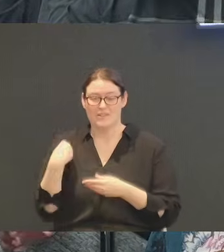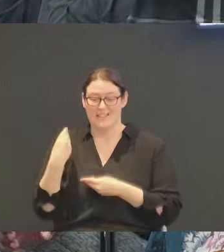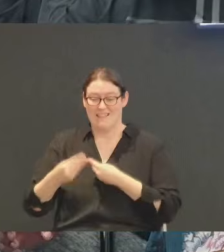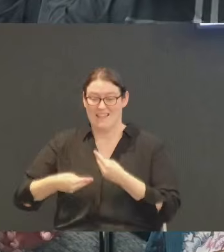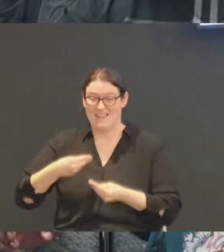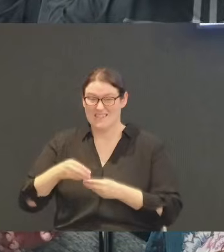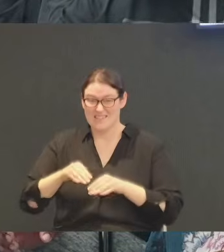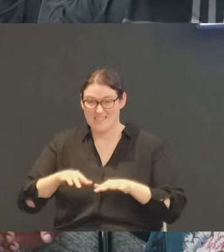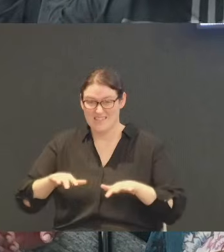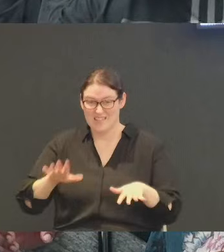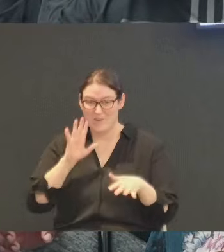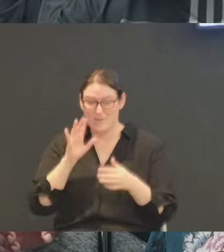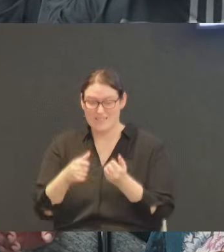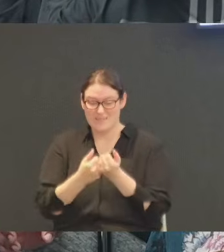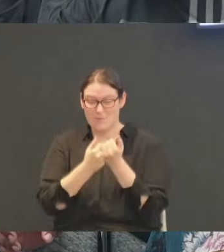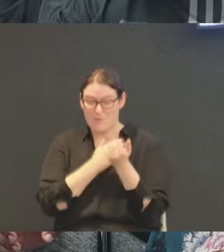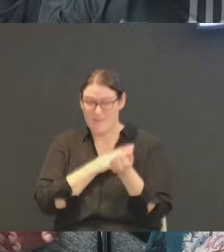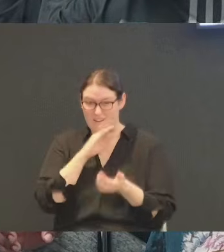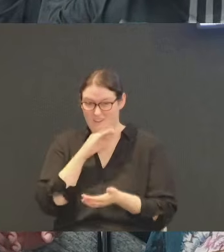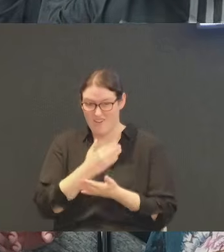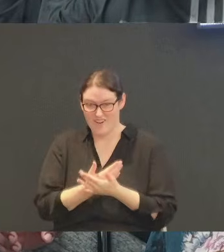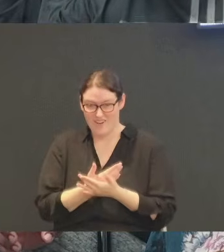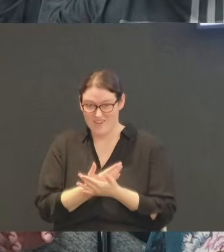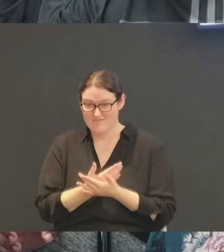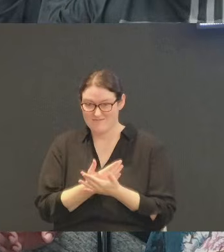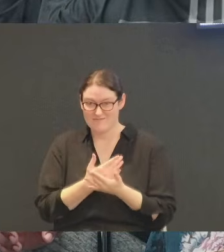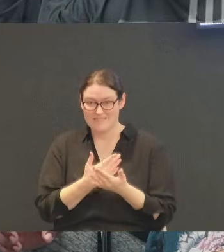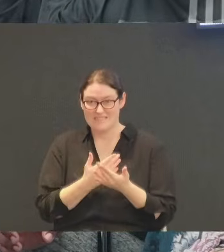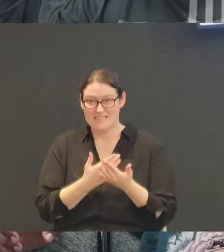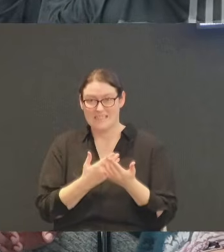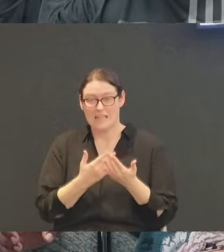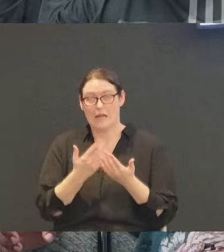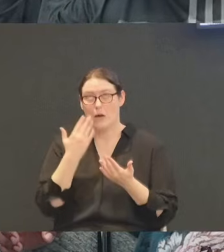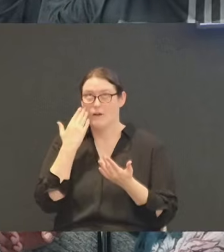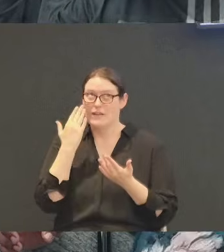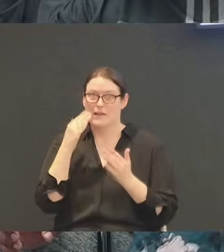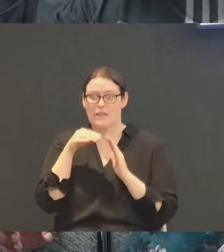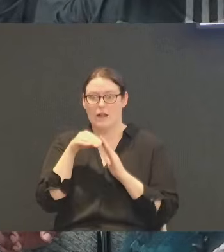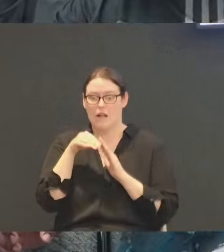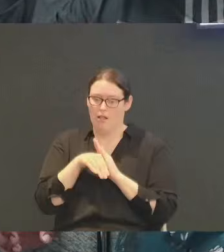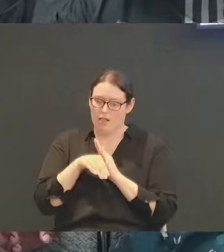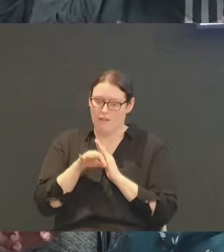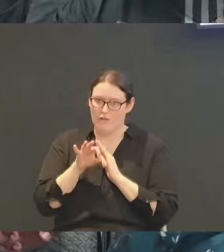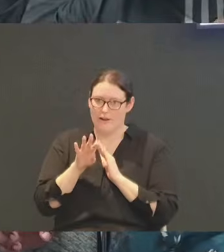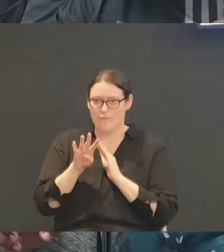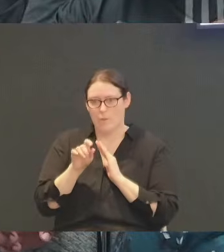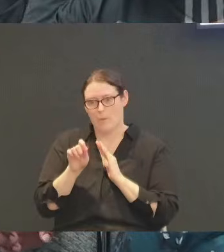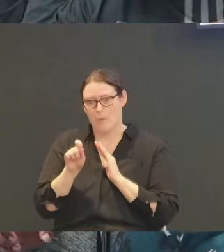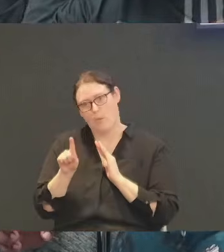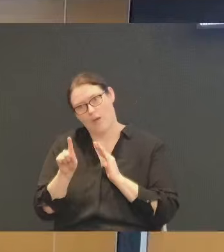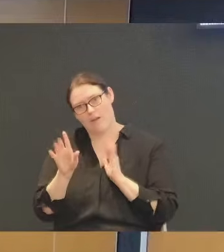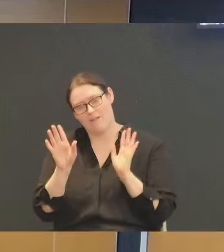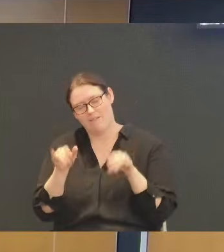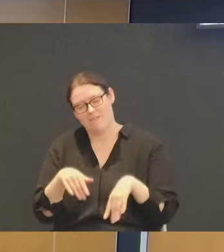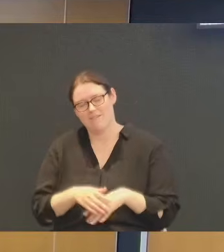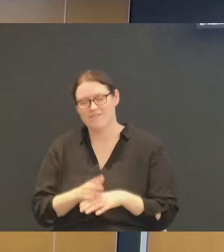launched my daughter even if she slipped to a 94.1. We'll pray over that. Awesome.